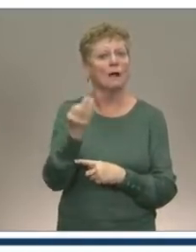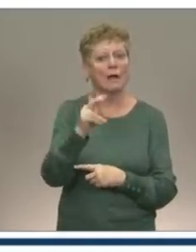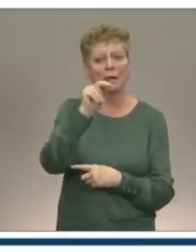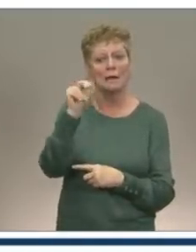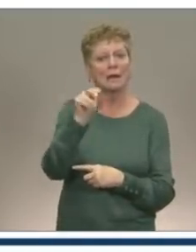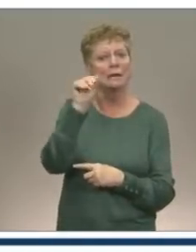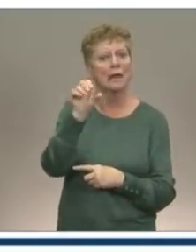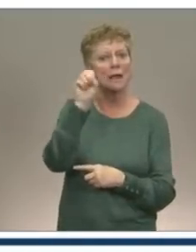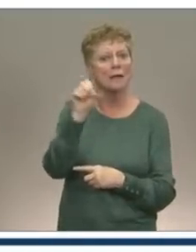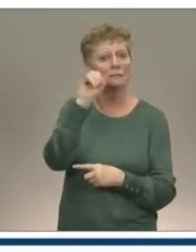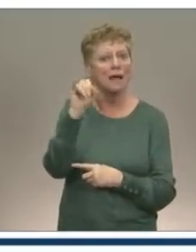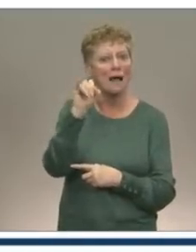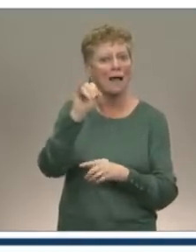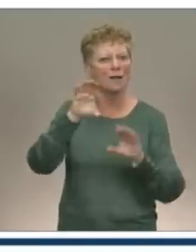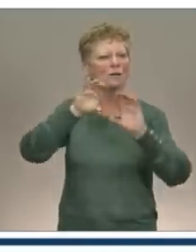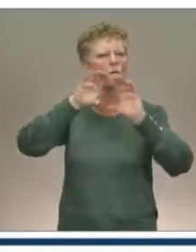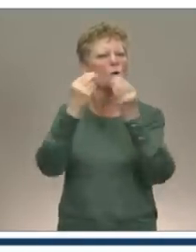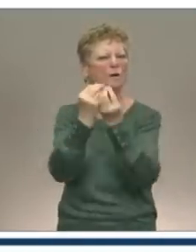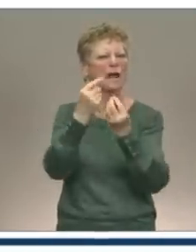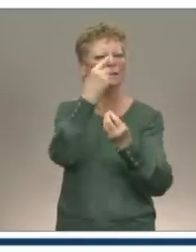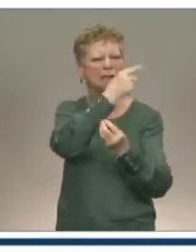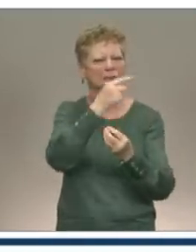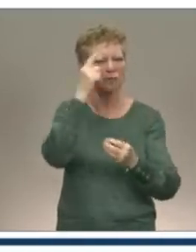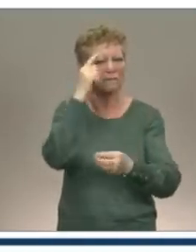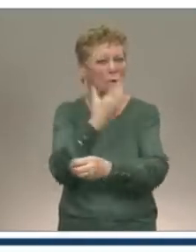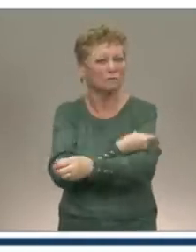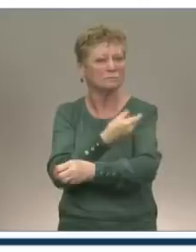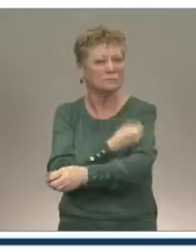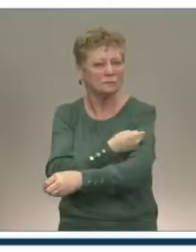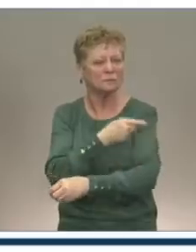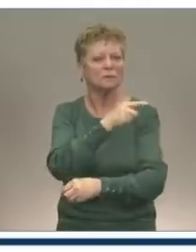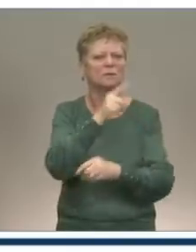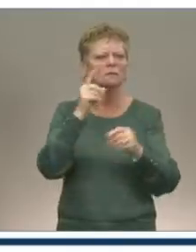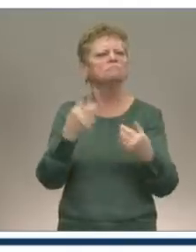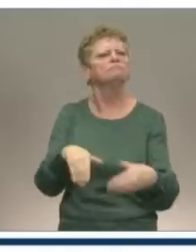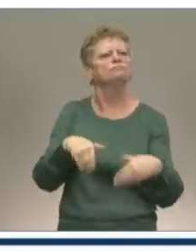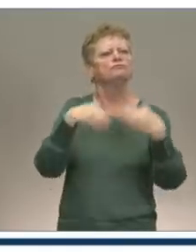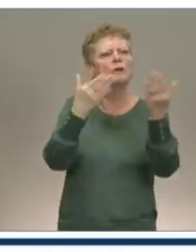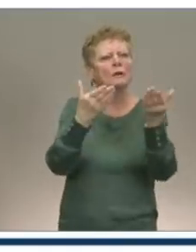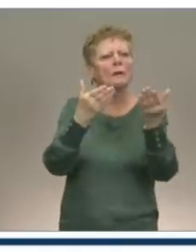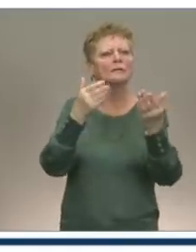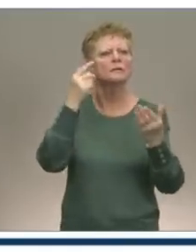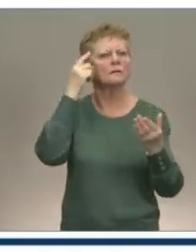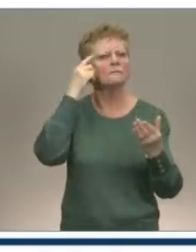immunization re made additional recommendations for boosters and other aspects of vaccination